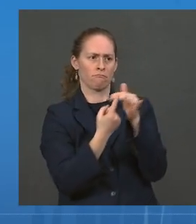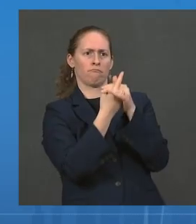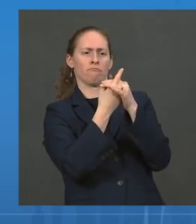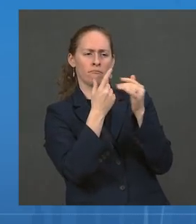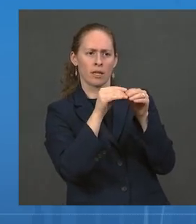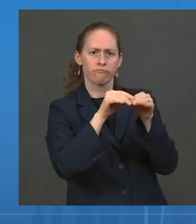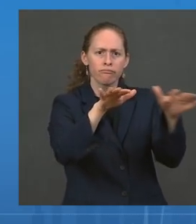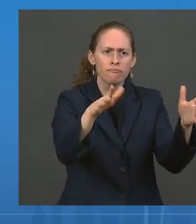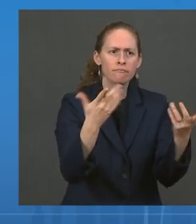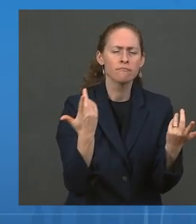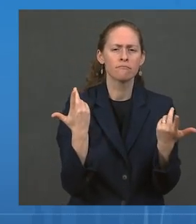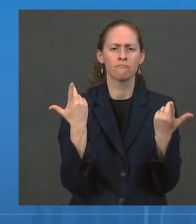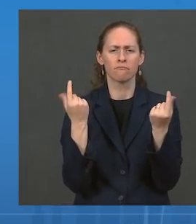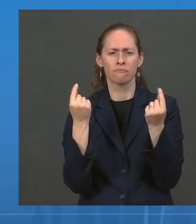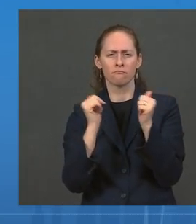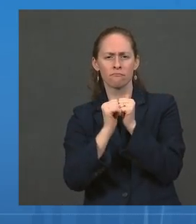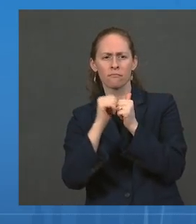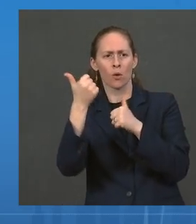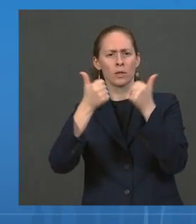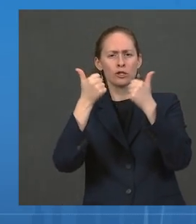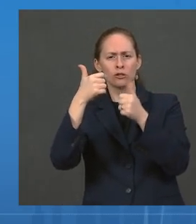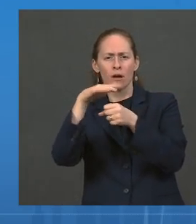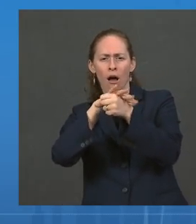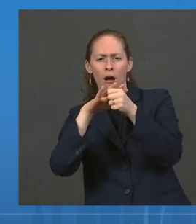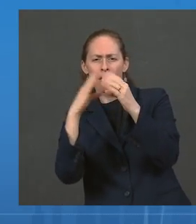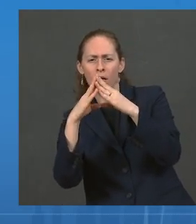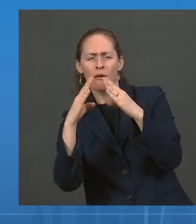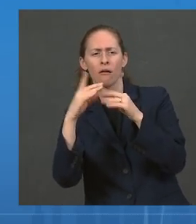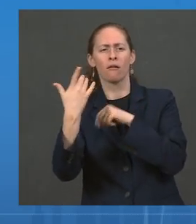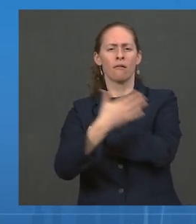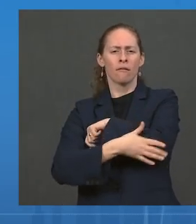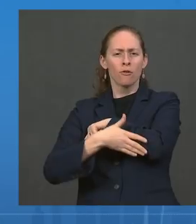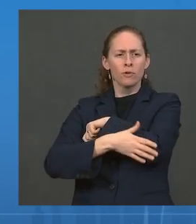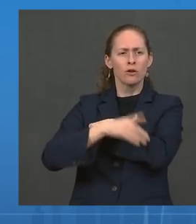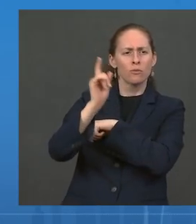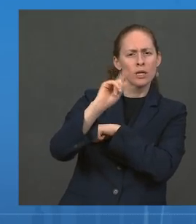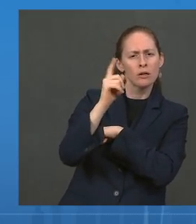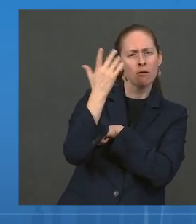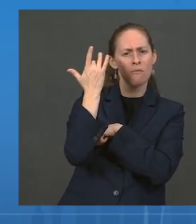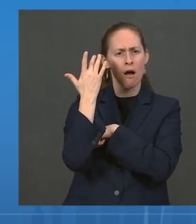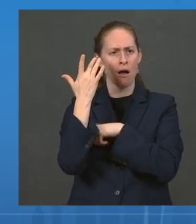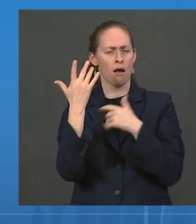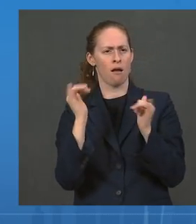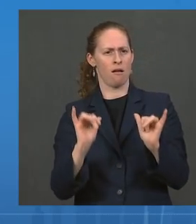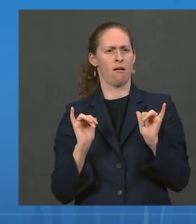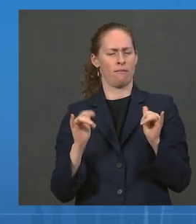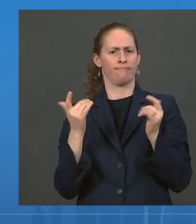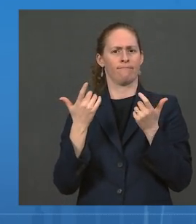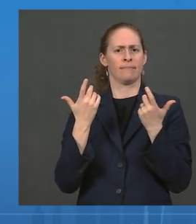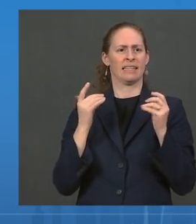We do so to understand who may be at greater risk of COVID-19, who may be at risk for complications,